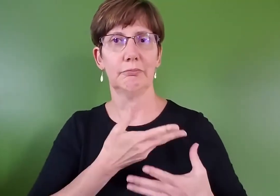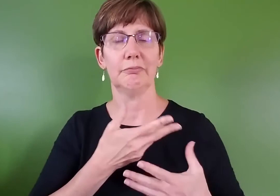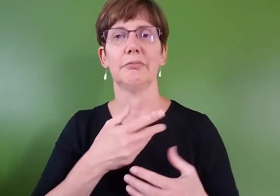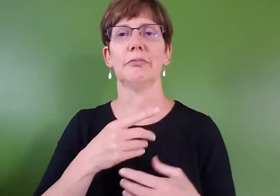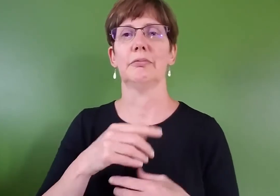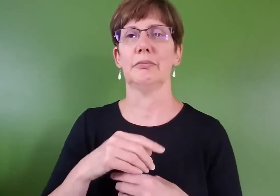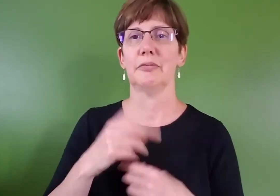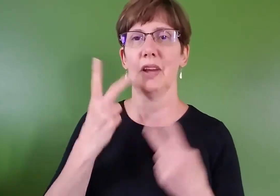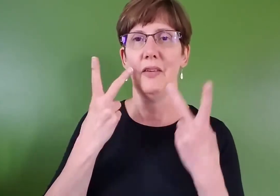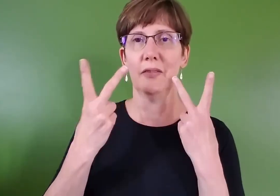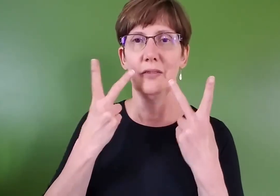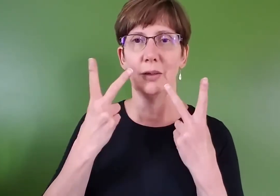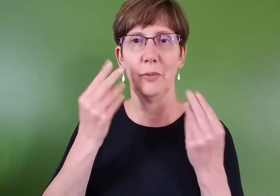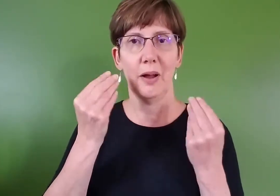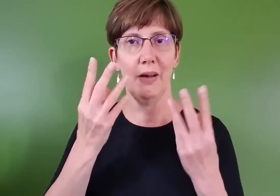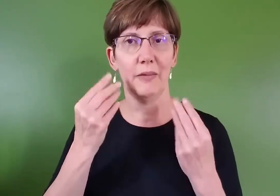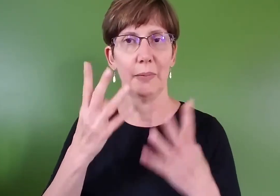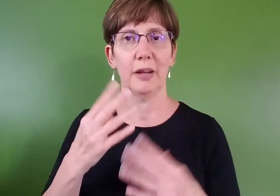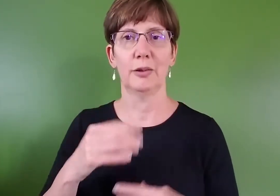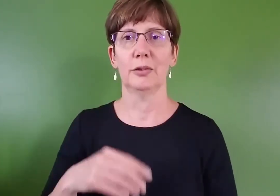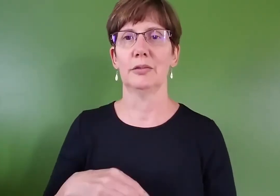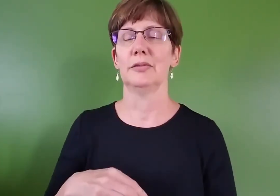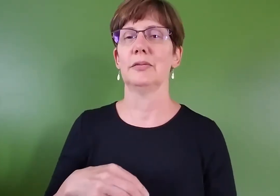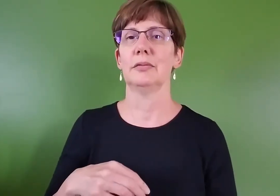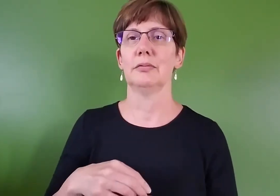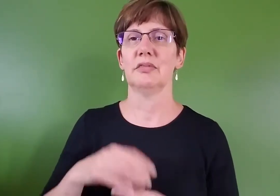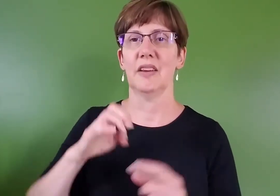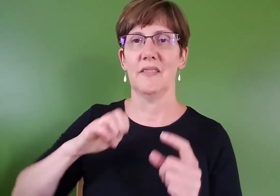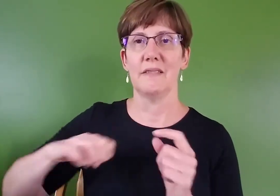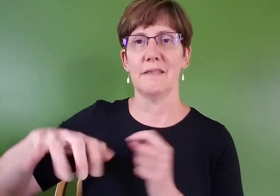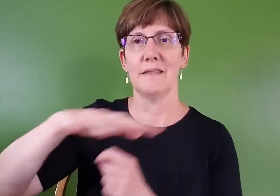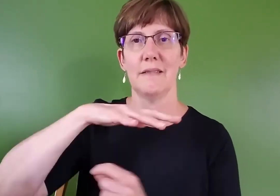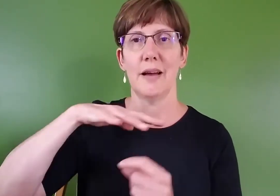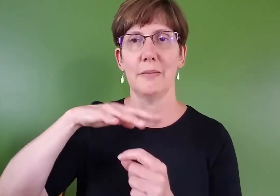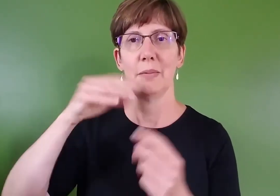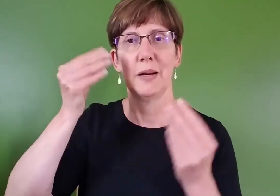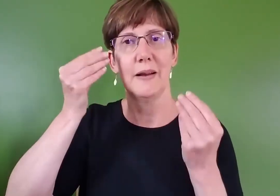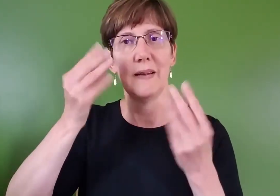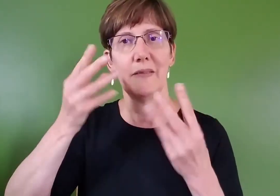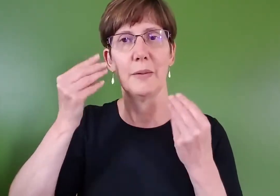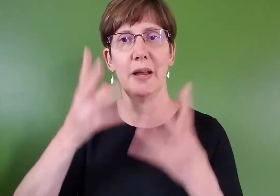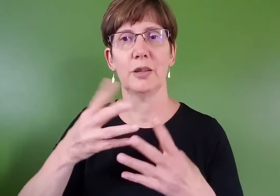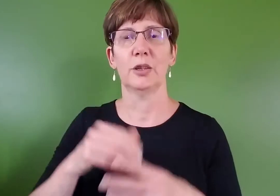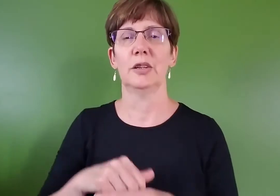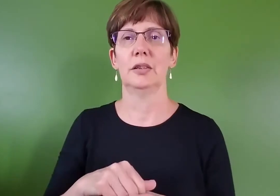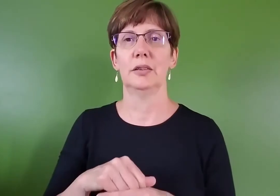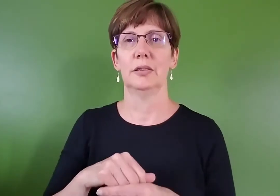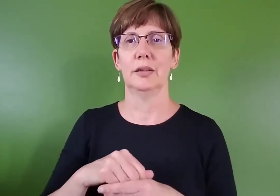information that I might have otherwise missed, the PSSP provides that information to me